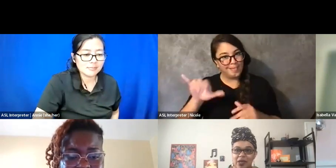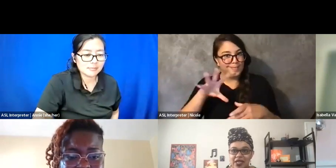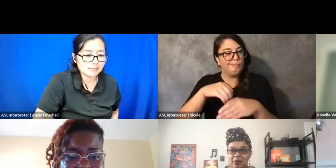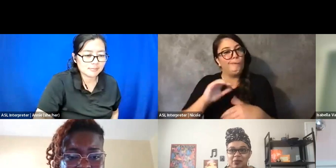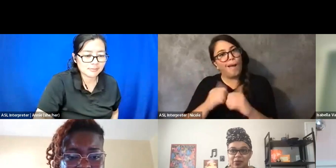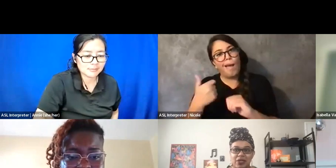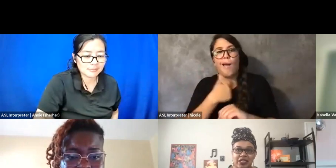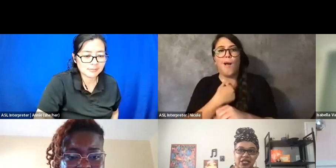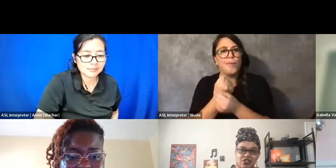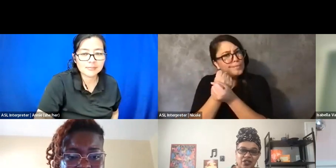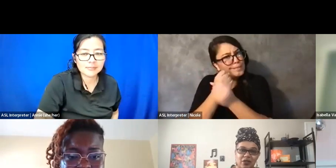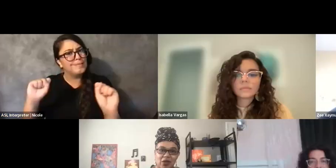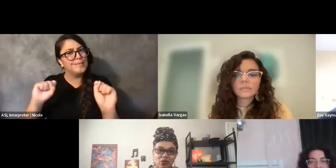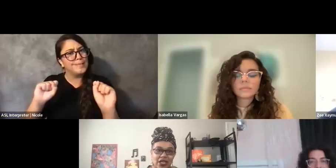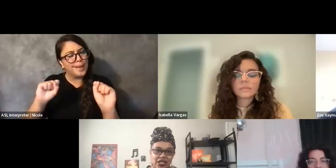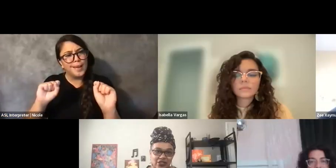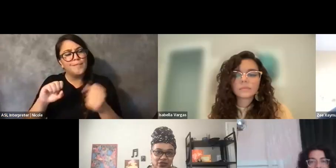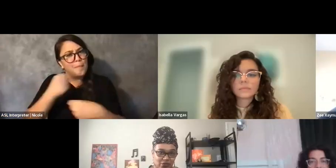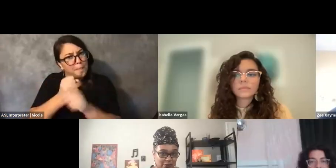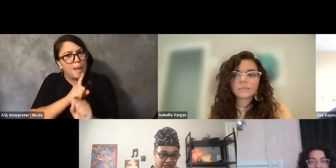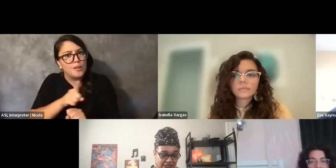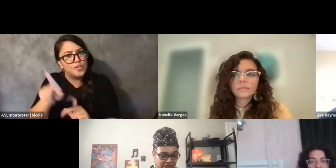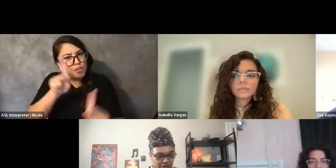by making people be really intentional about why they enter those spaces.